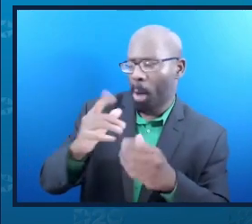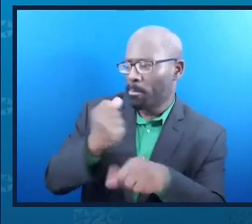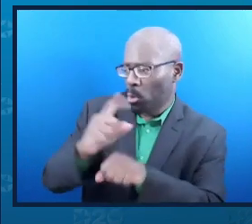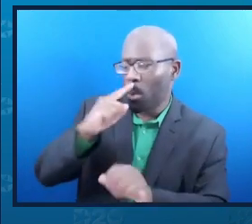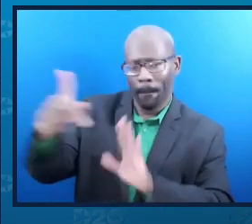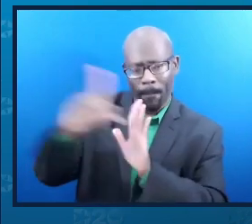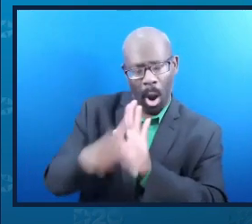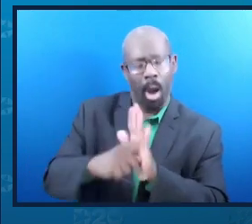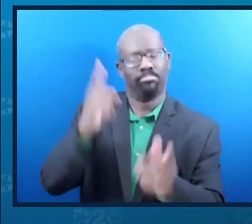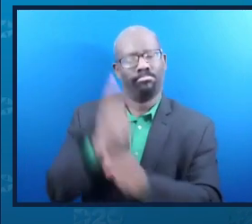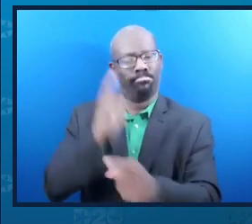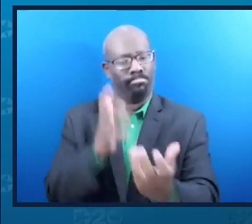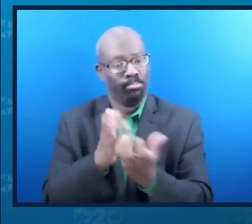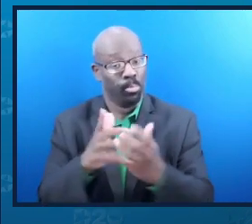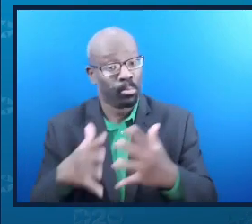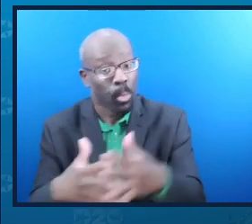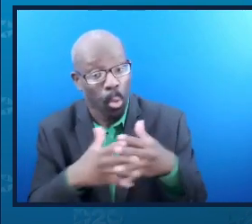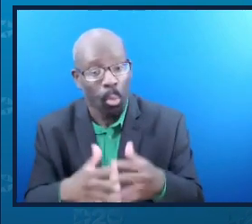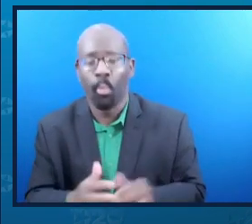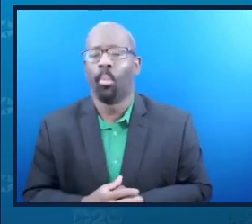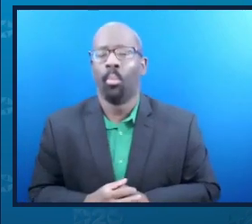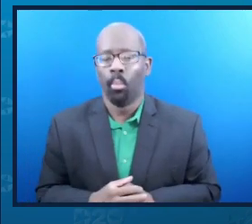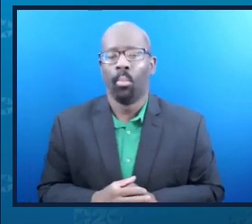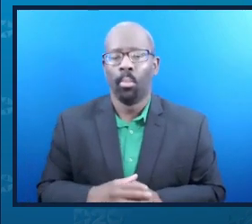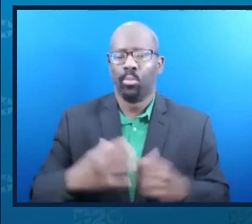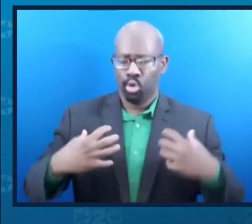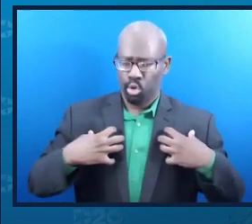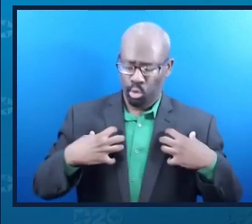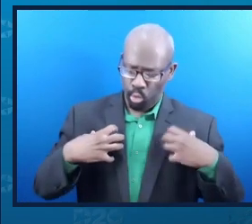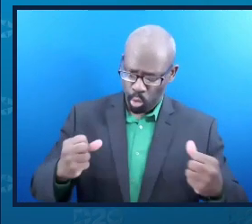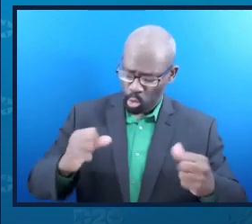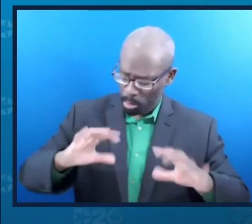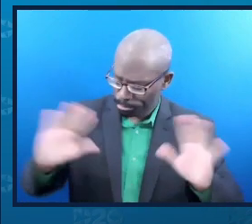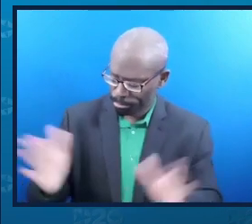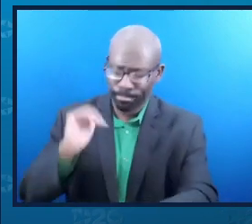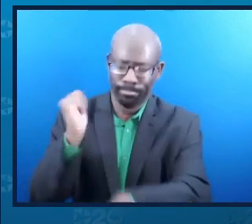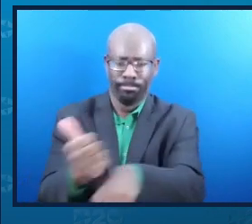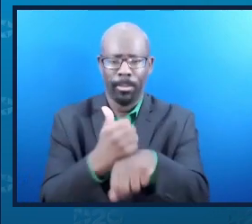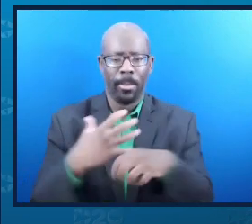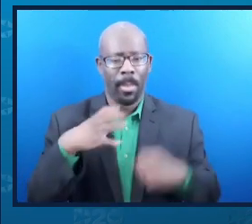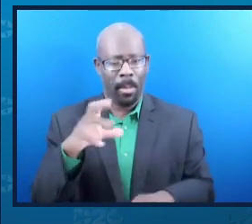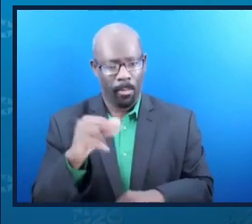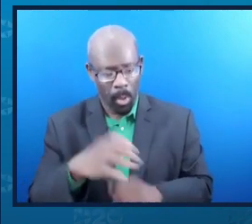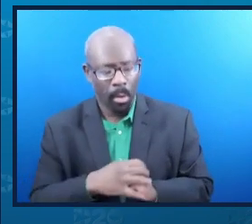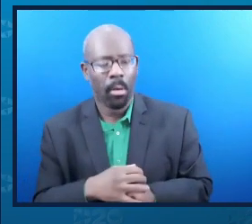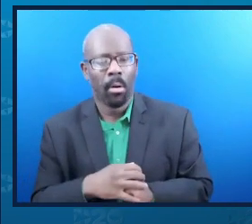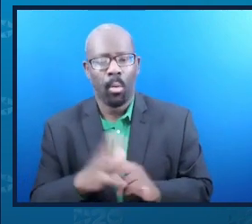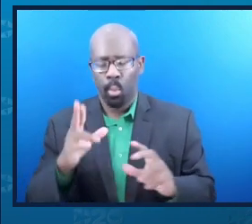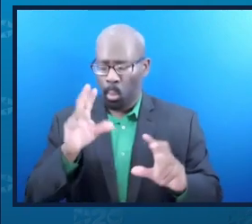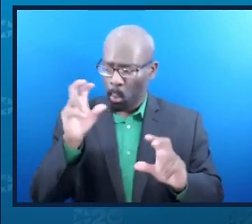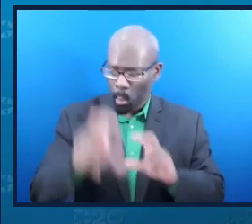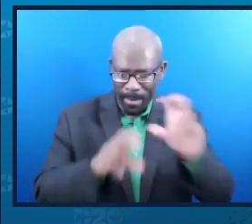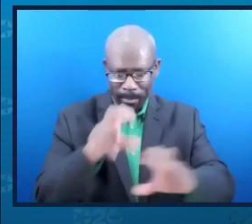TO CURE CANCER AND SAFEGUARDING THE LANDMARK AMERICAN RECOVERY AND REVINCEMENT ACT FROM